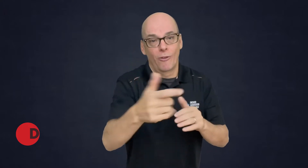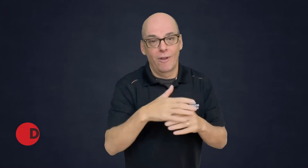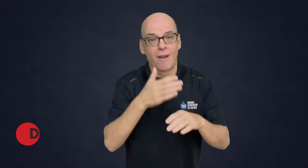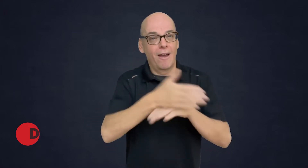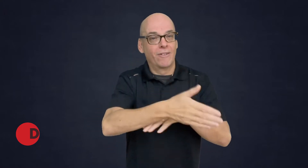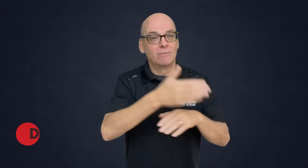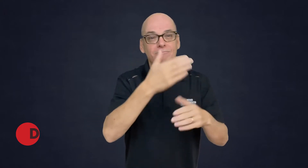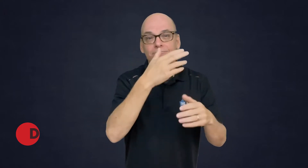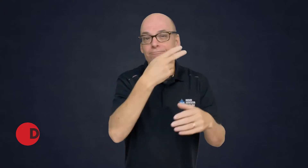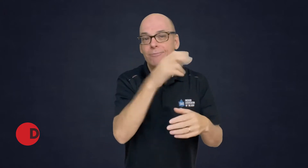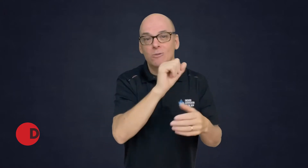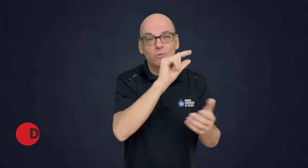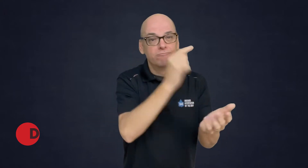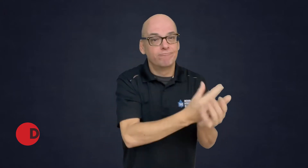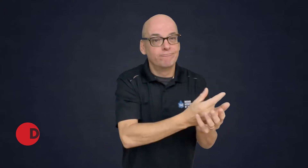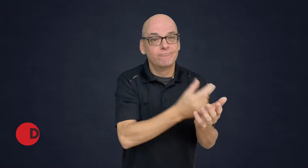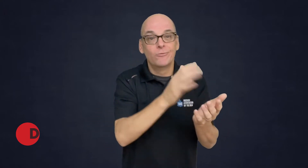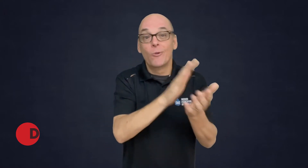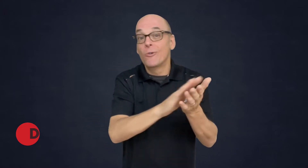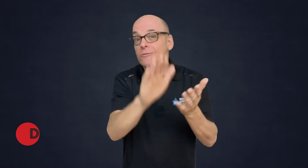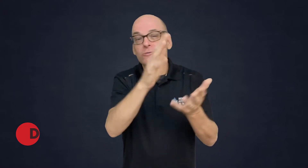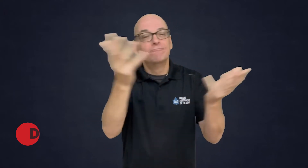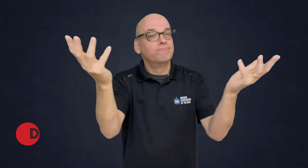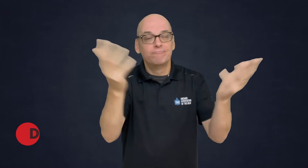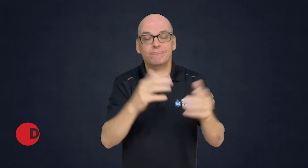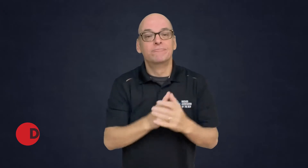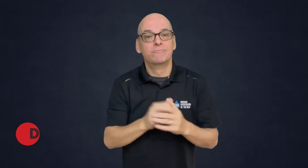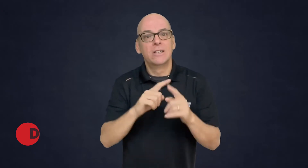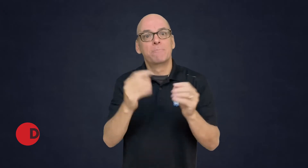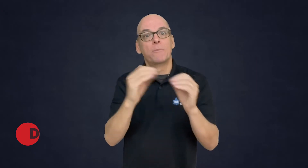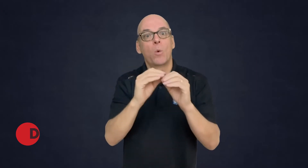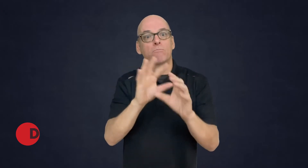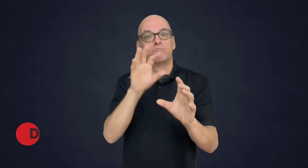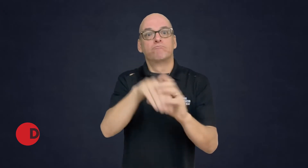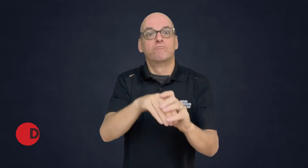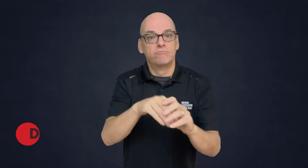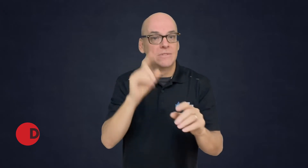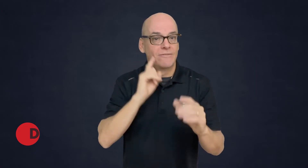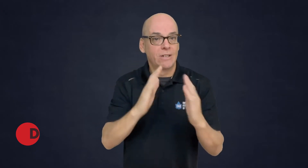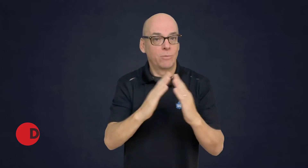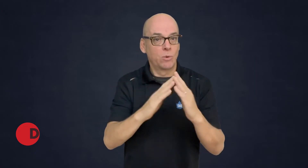later after graduating from high school or college.